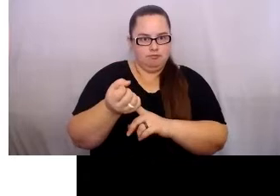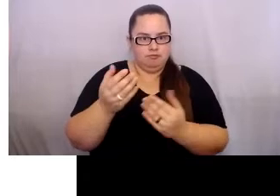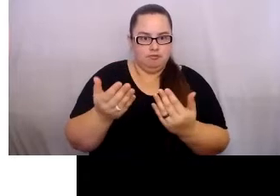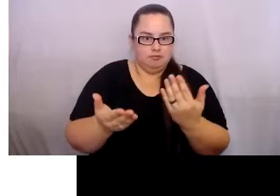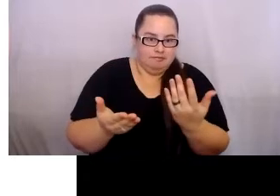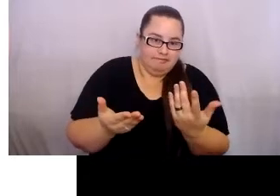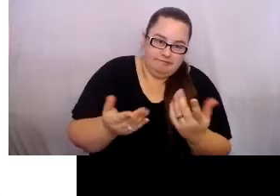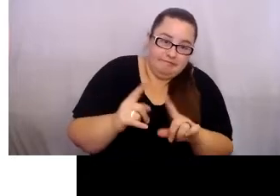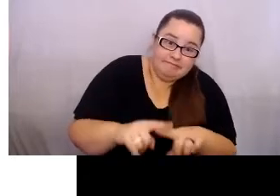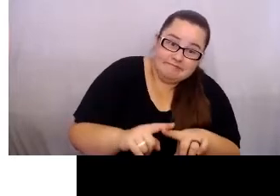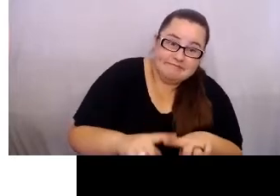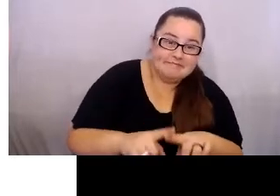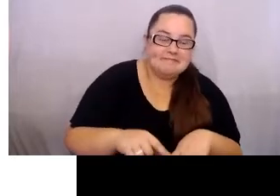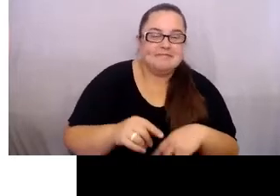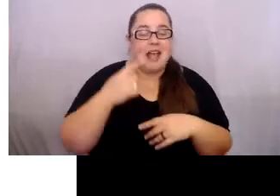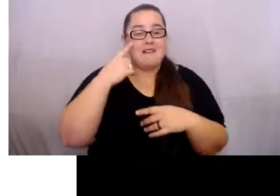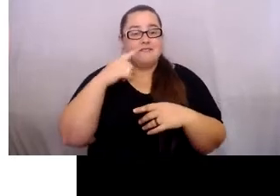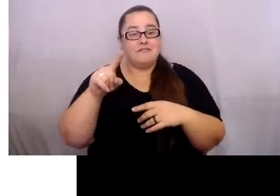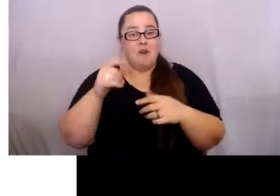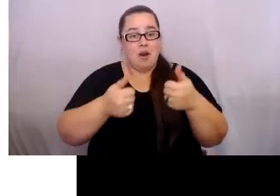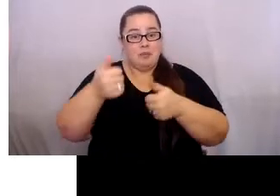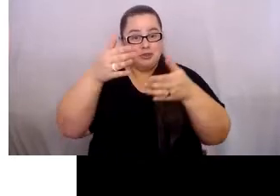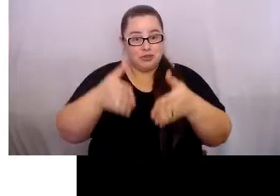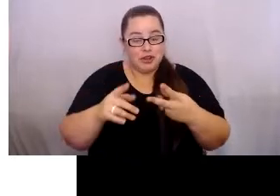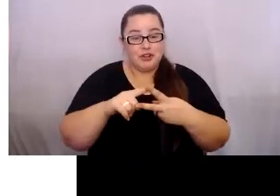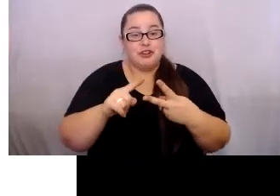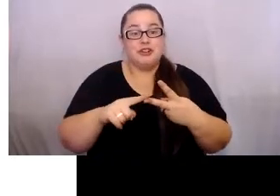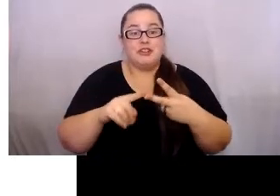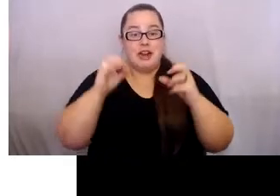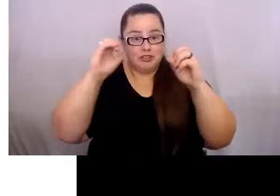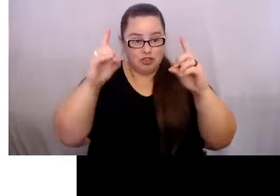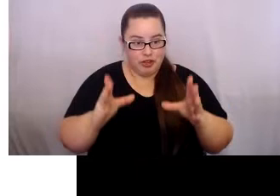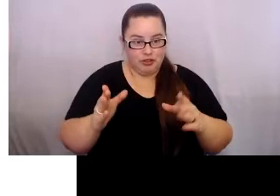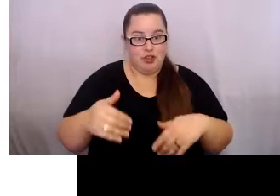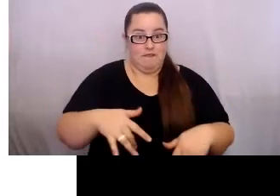For administrators and educators that are feeling zoom. Fatigue. Utilizing services where you can.